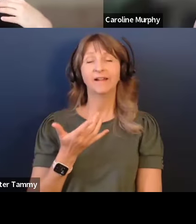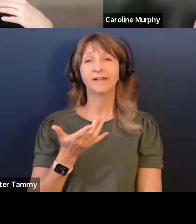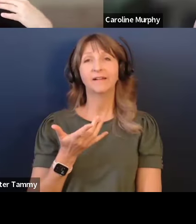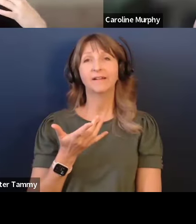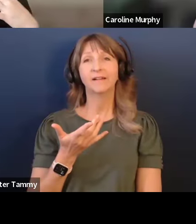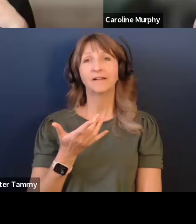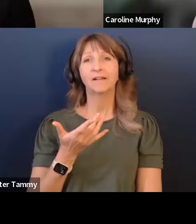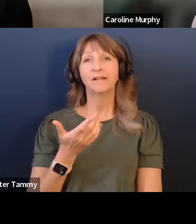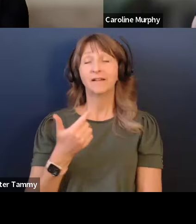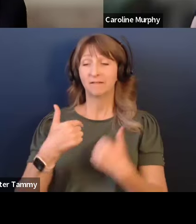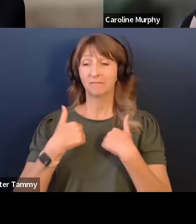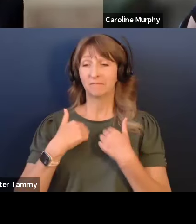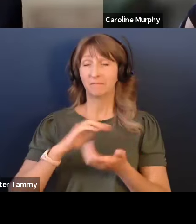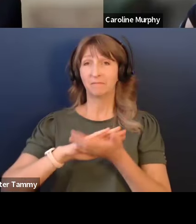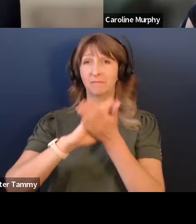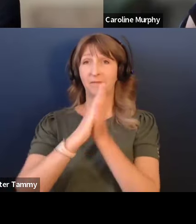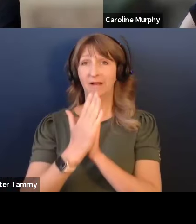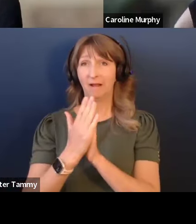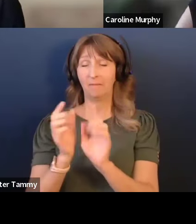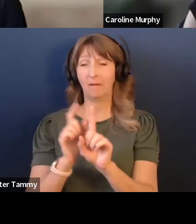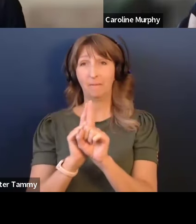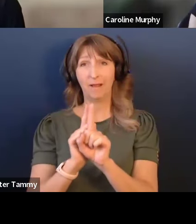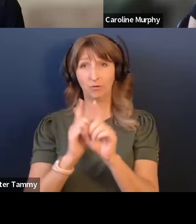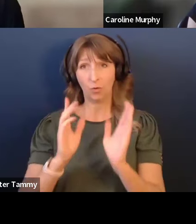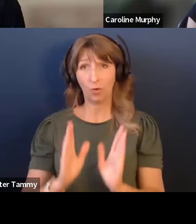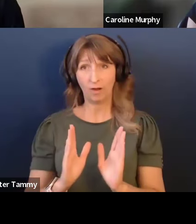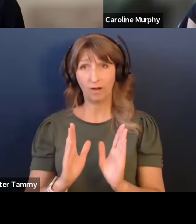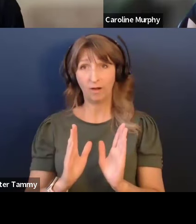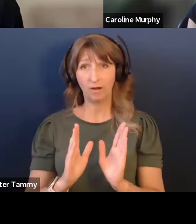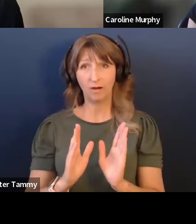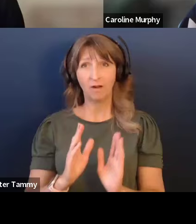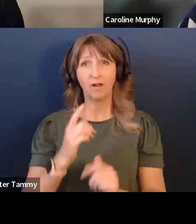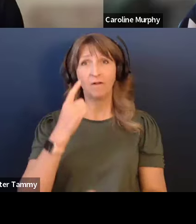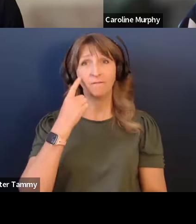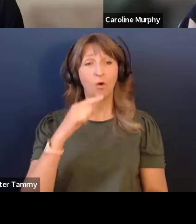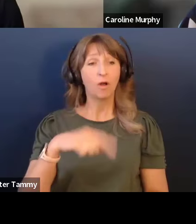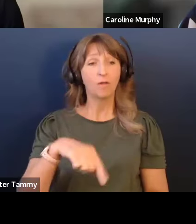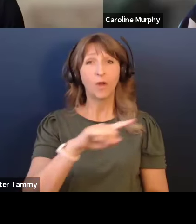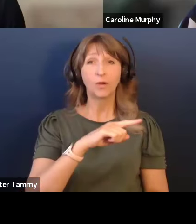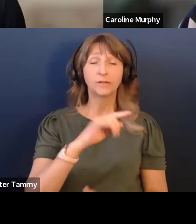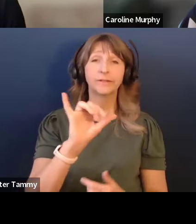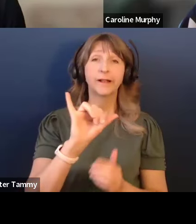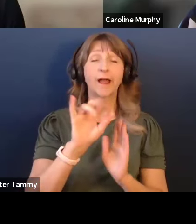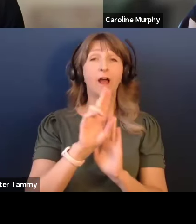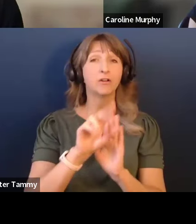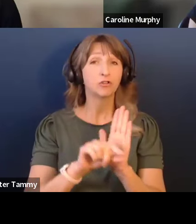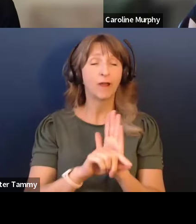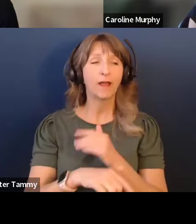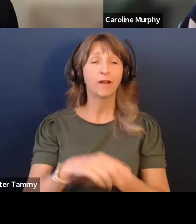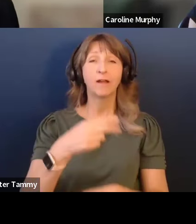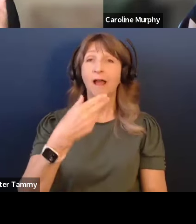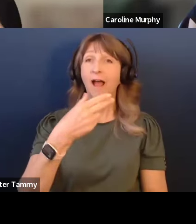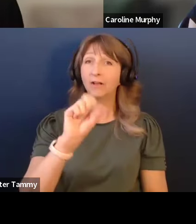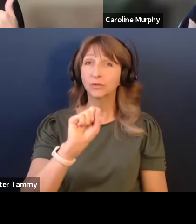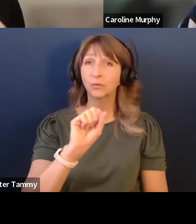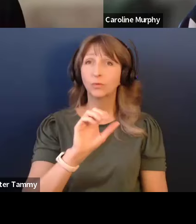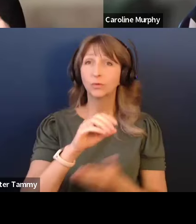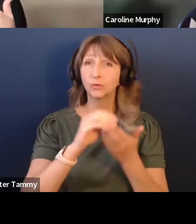mentor for my mentes who are under grads and high schoolers and I think that fulfills the rewarding,